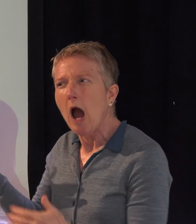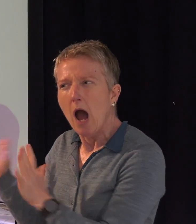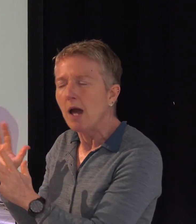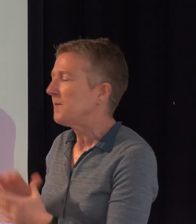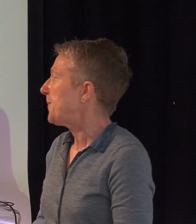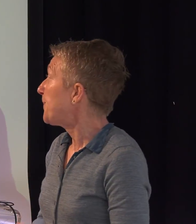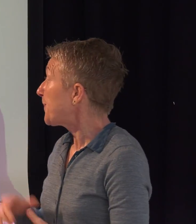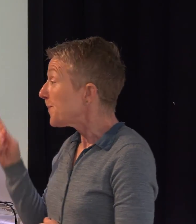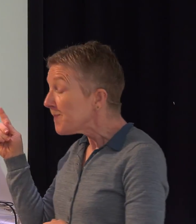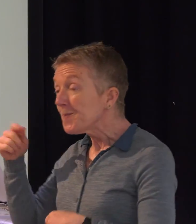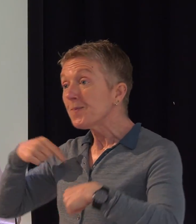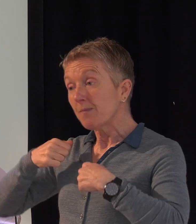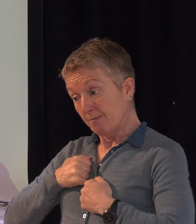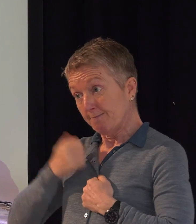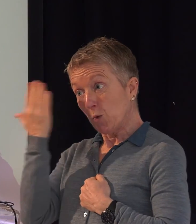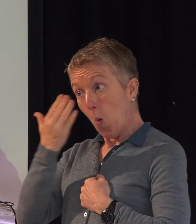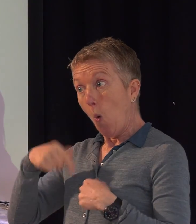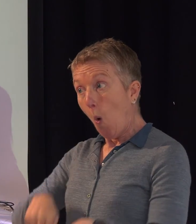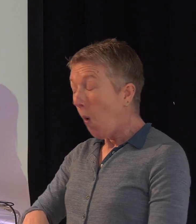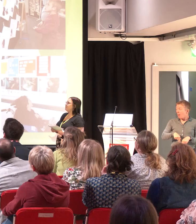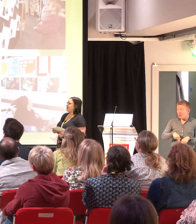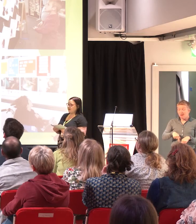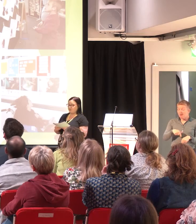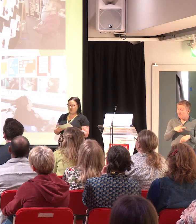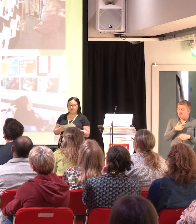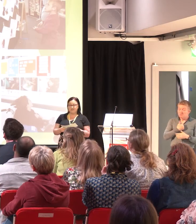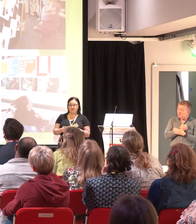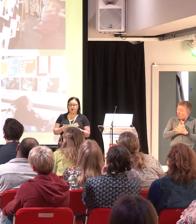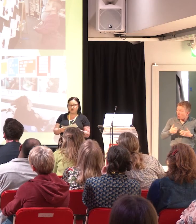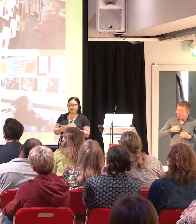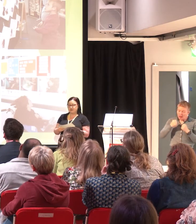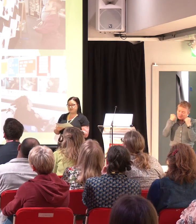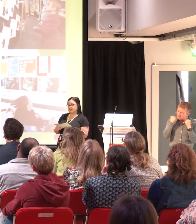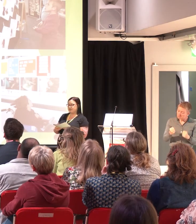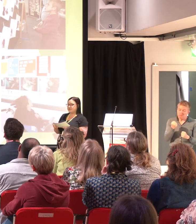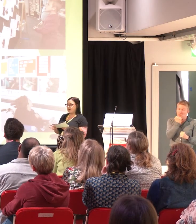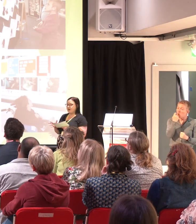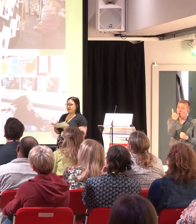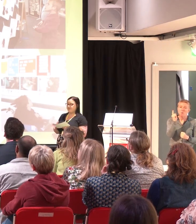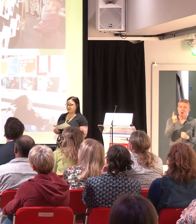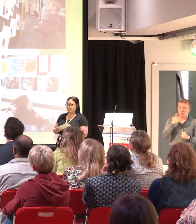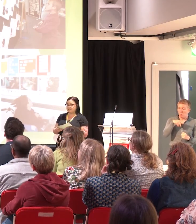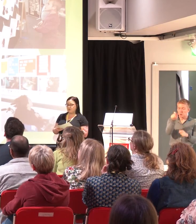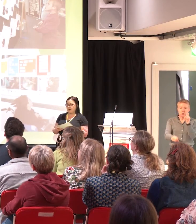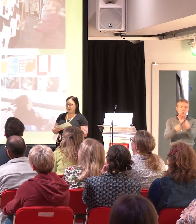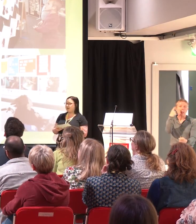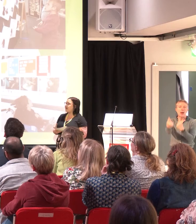At Ashmount School, it always and will always remain a priority for our students to celebrate their fantastic work.